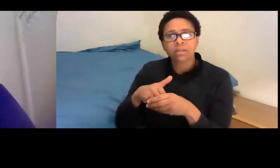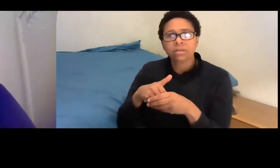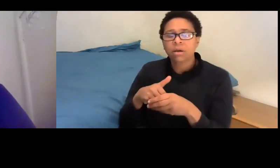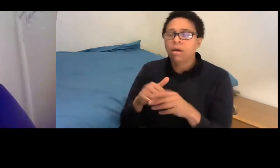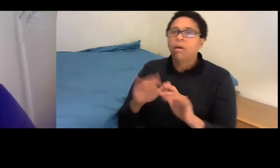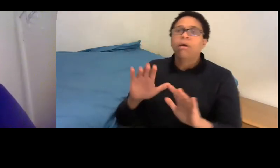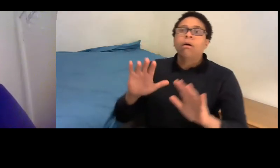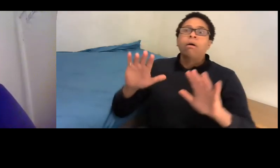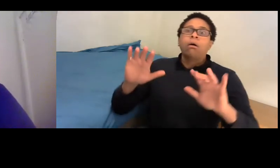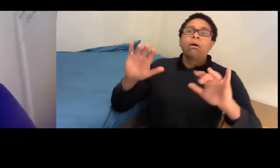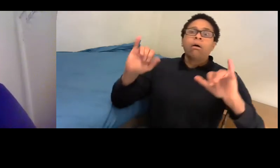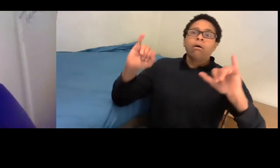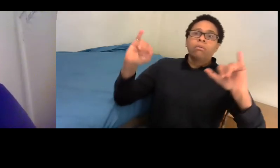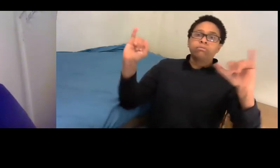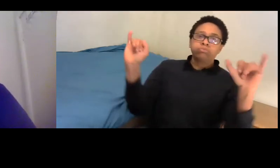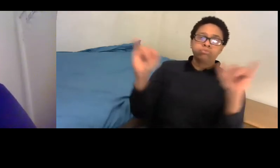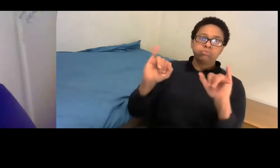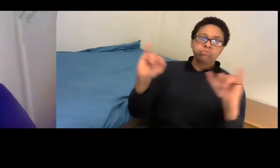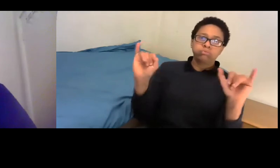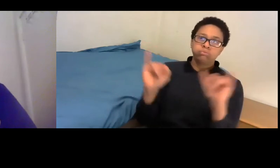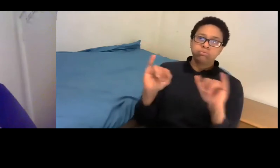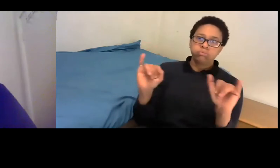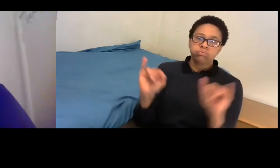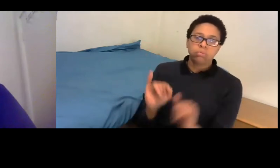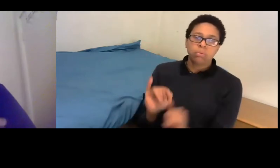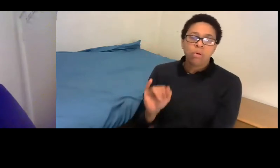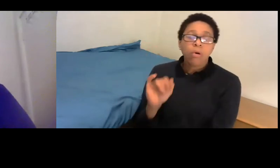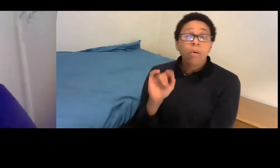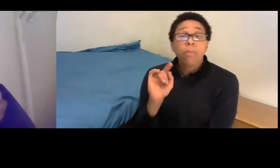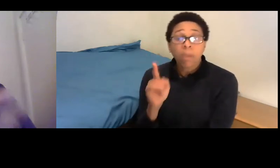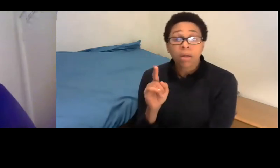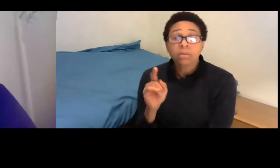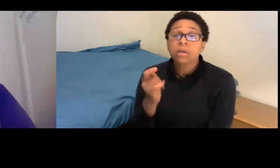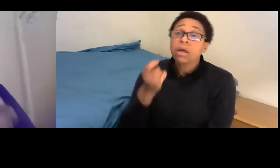that as well. But then they became re-traumatized by the